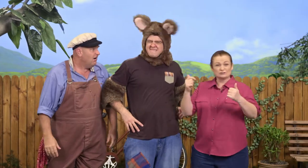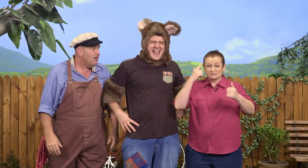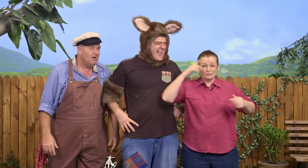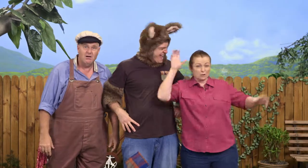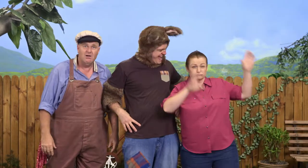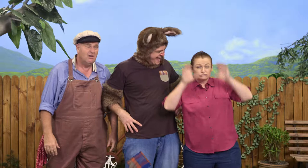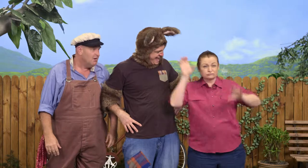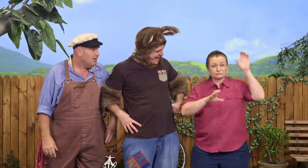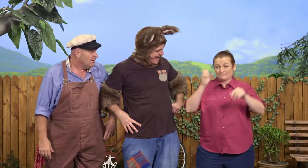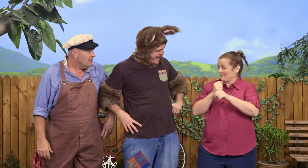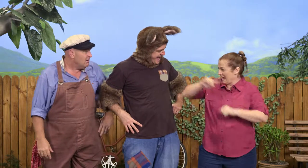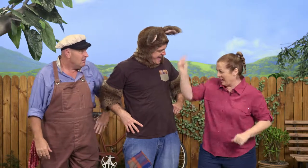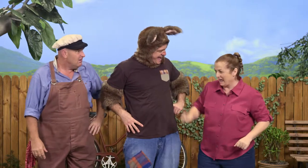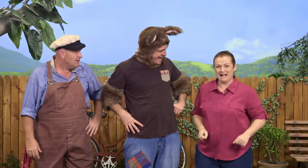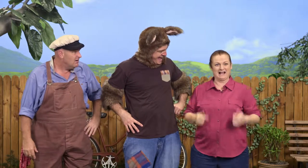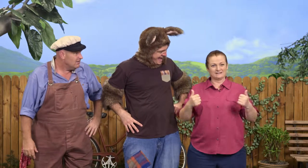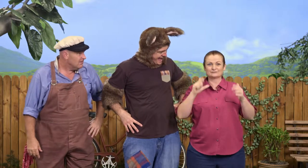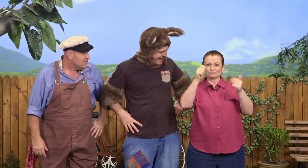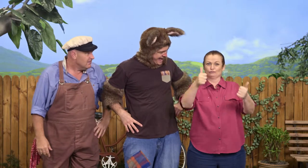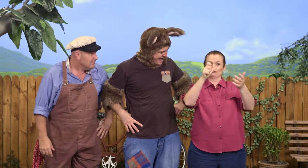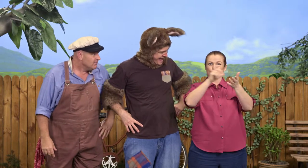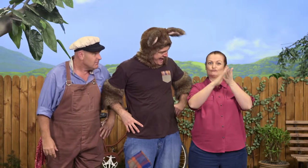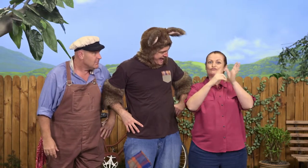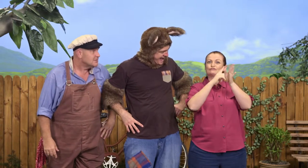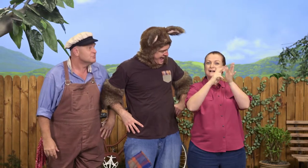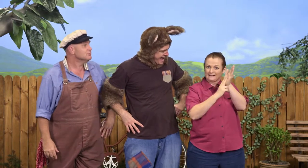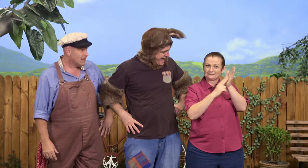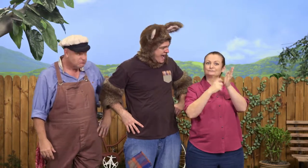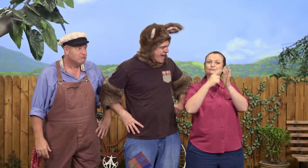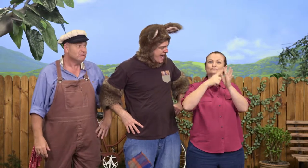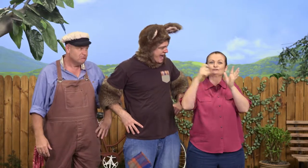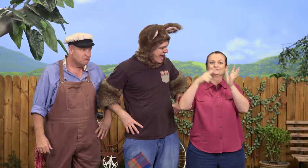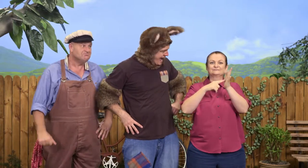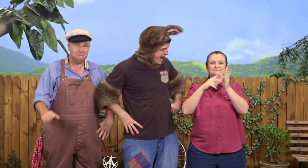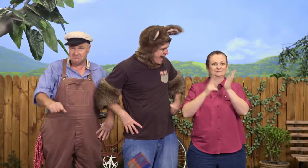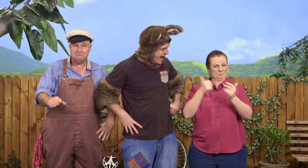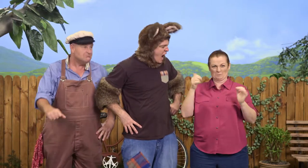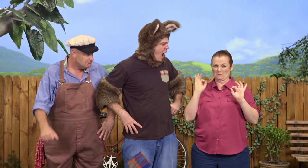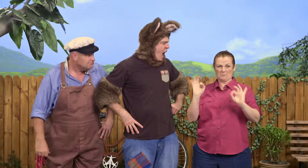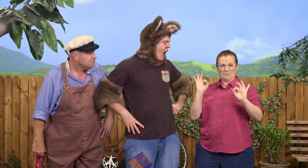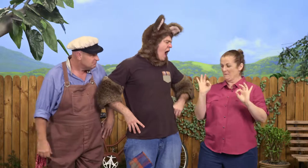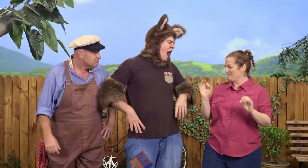Oh, yes. You've been very creative making your chain reaction. Oh, it is wonderful.